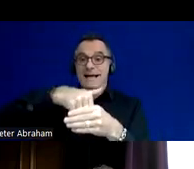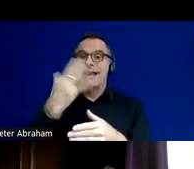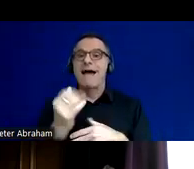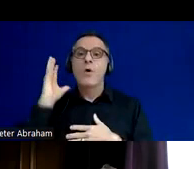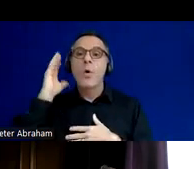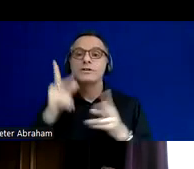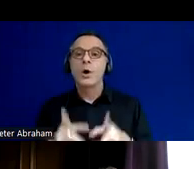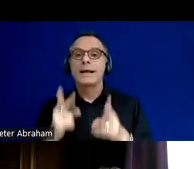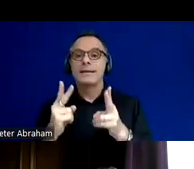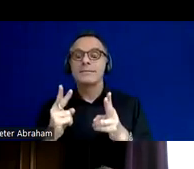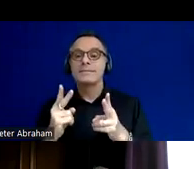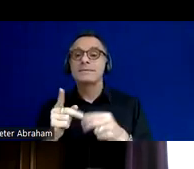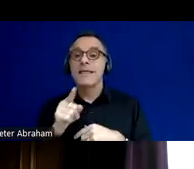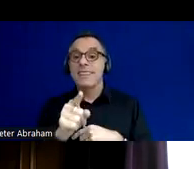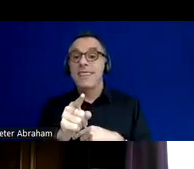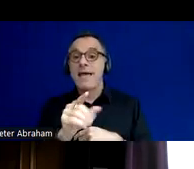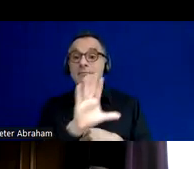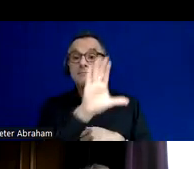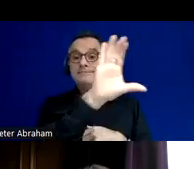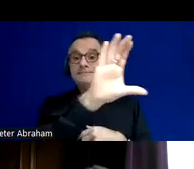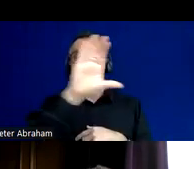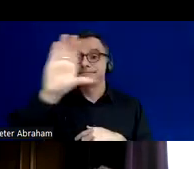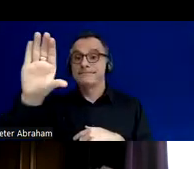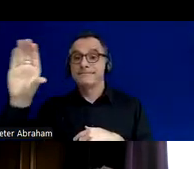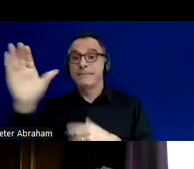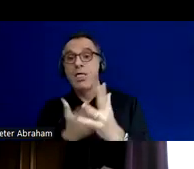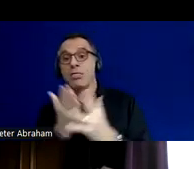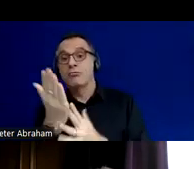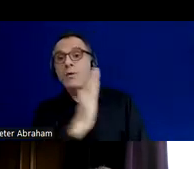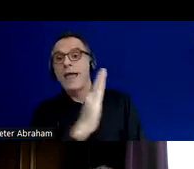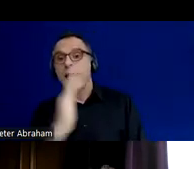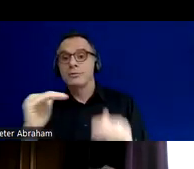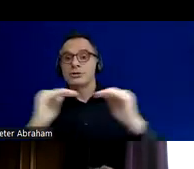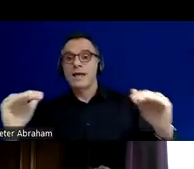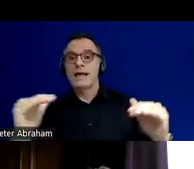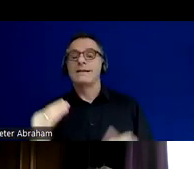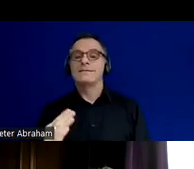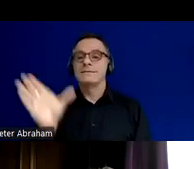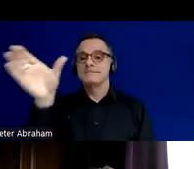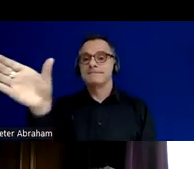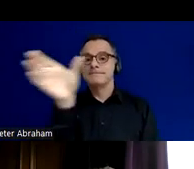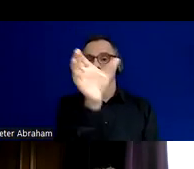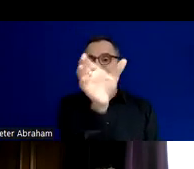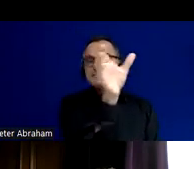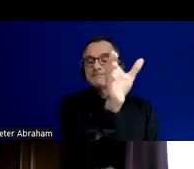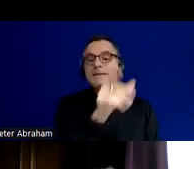were placed throughout the library on the shelves. So, it was very much a participatory project and,